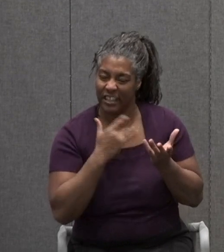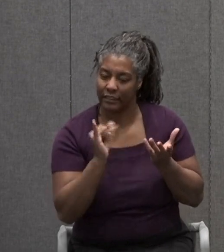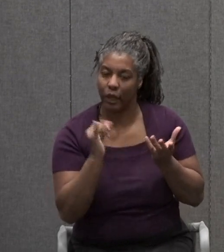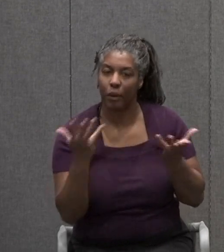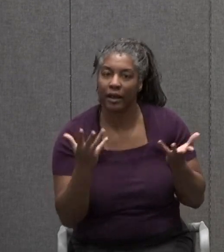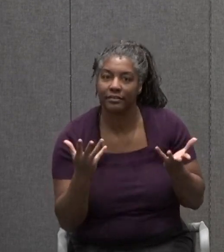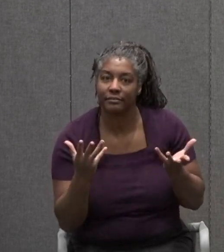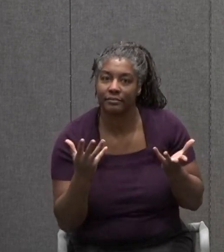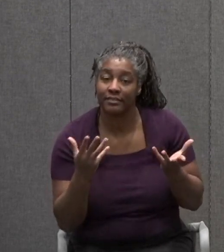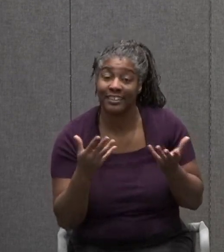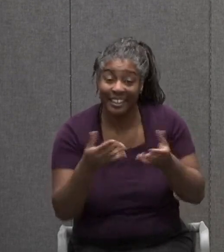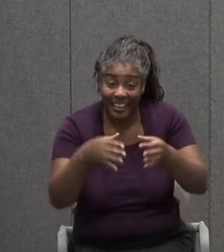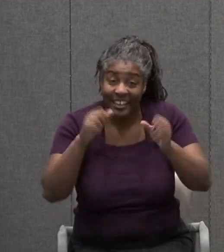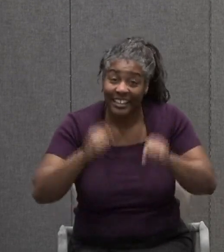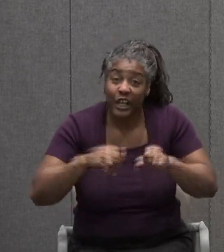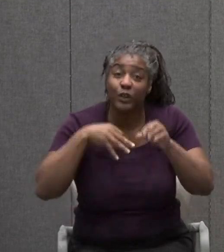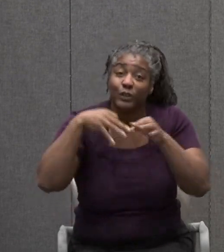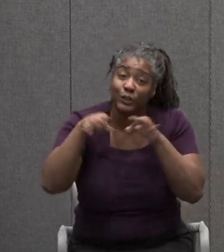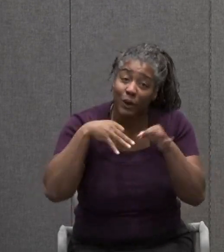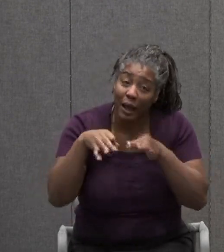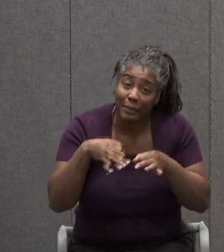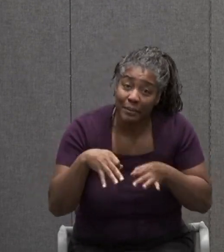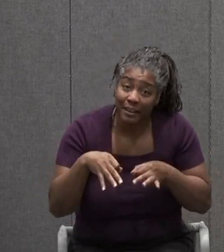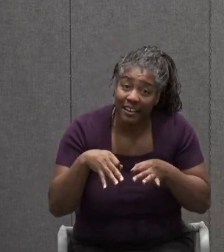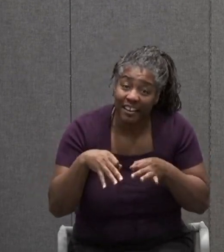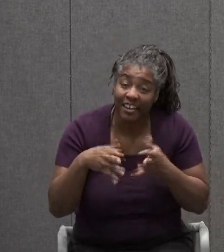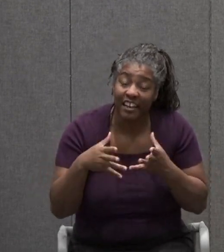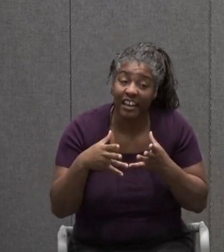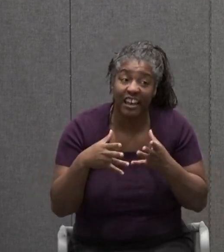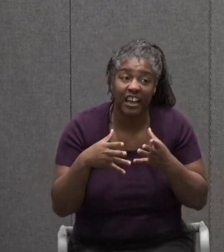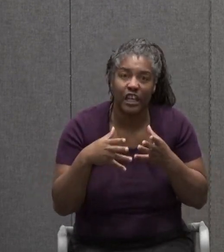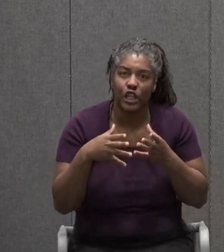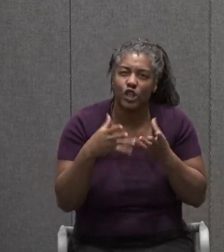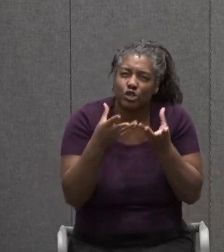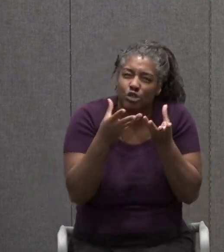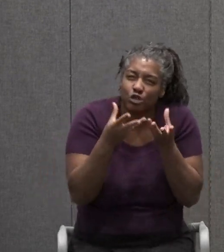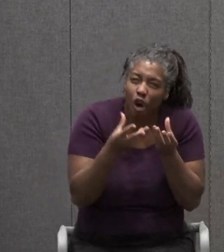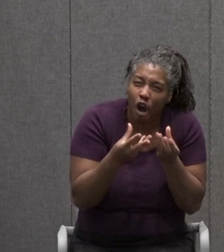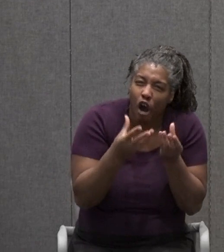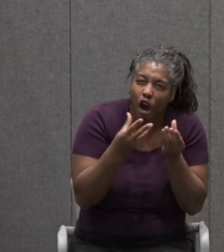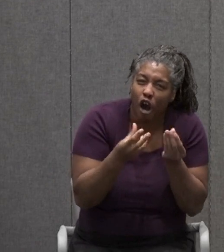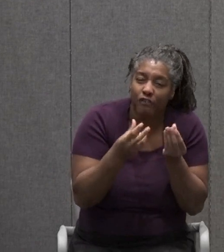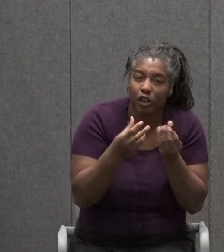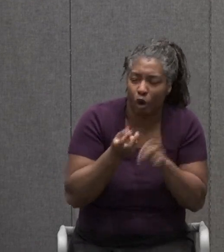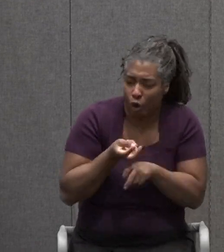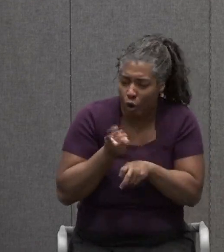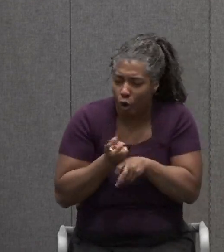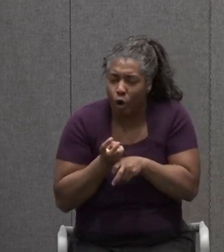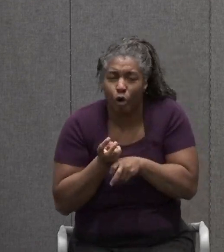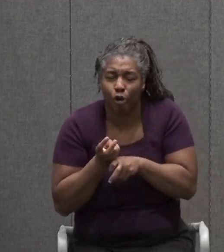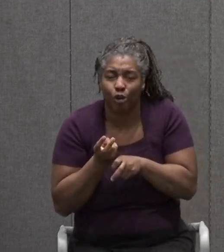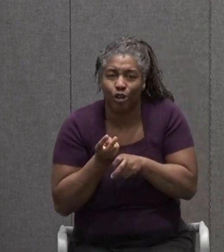Is it soft when you touch it? Or is it bumpy? Is there a lot of texture to it?